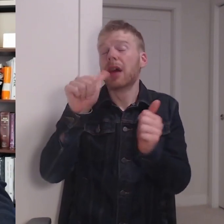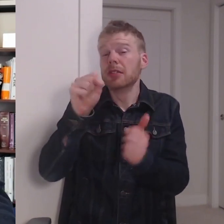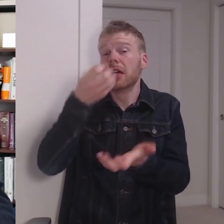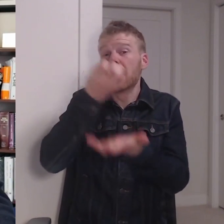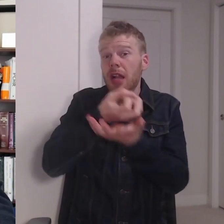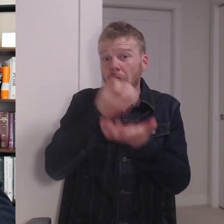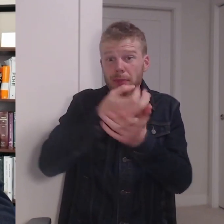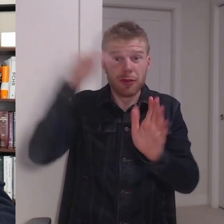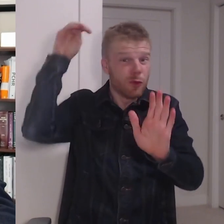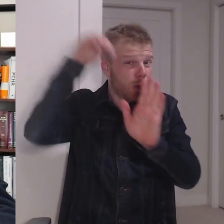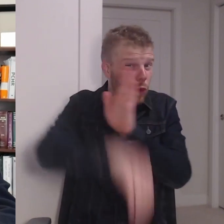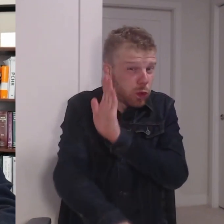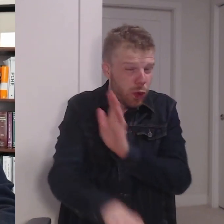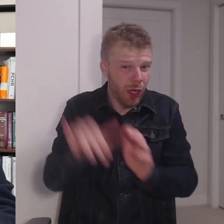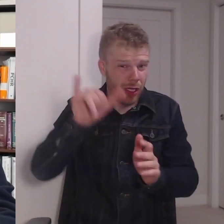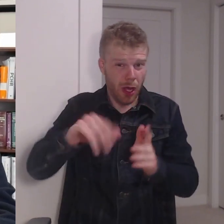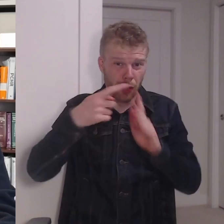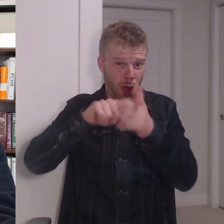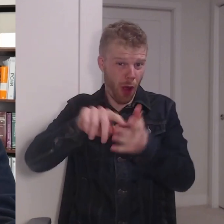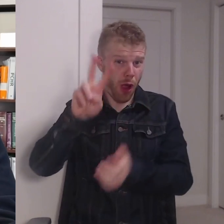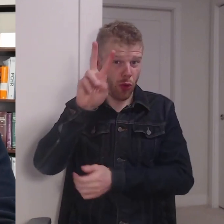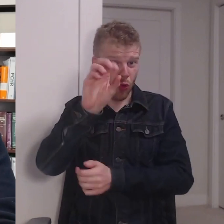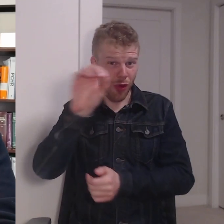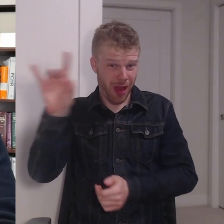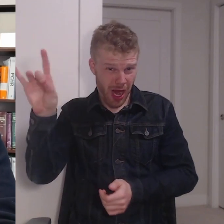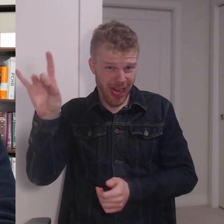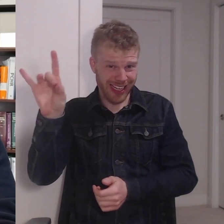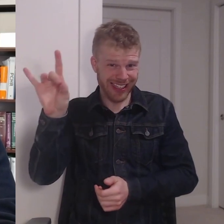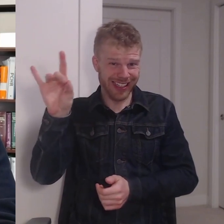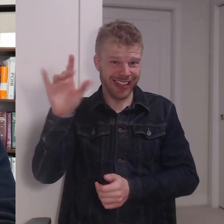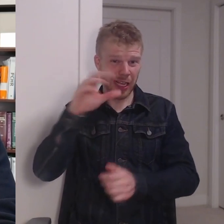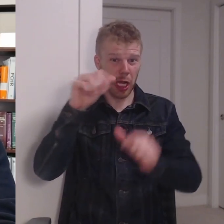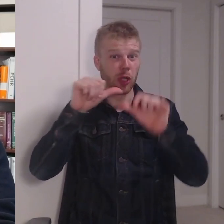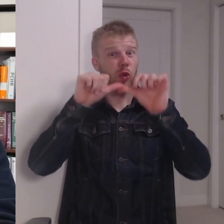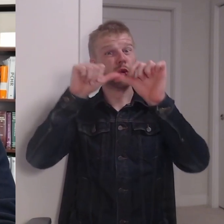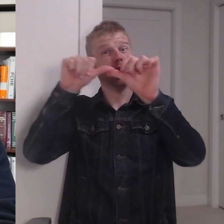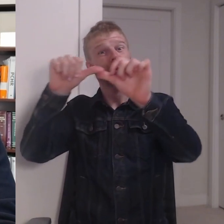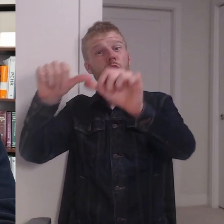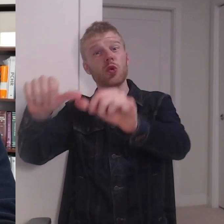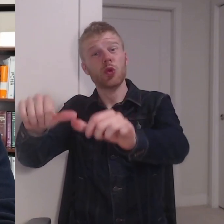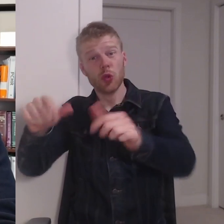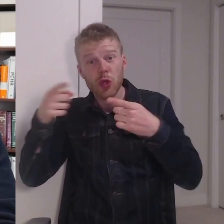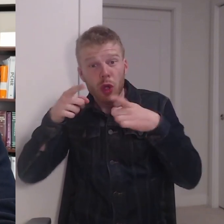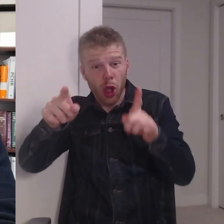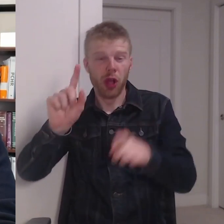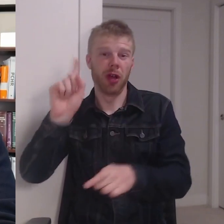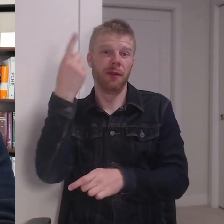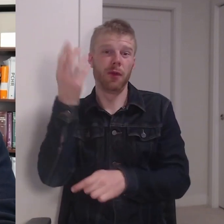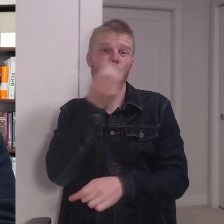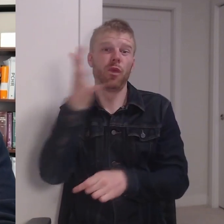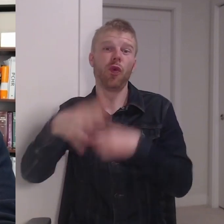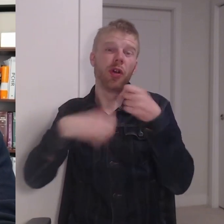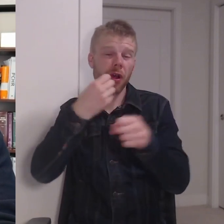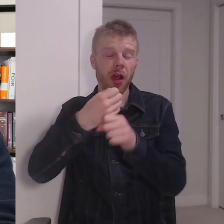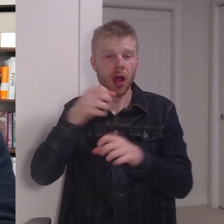economic downturn that started in 2008 and extended into the first years of the